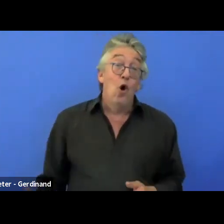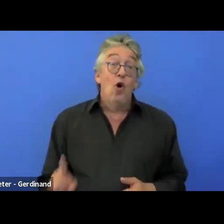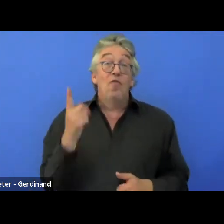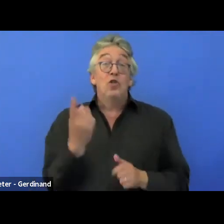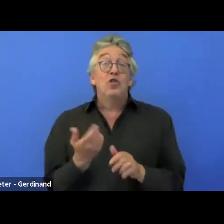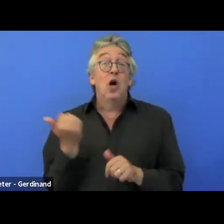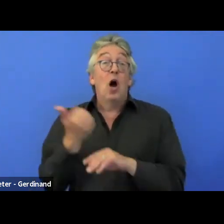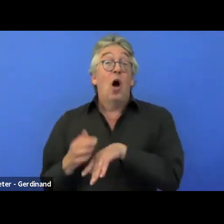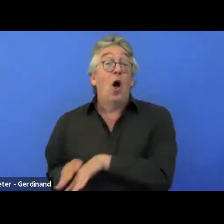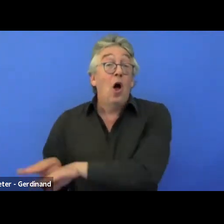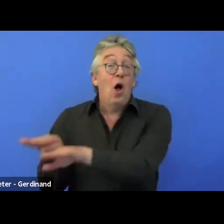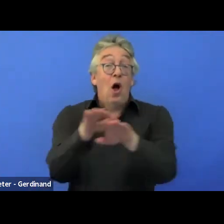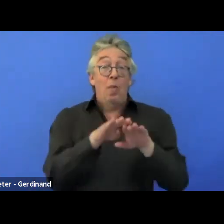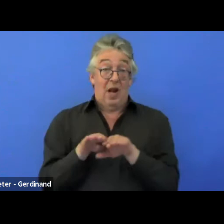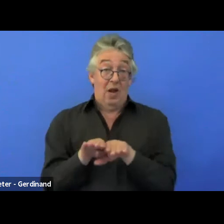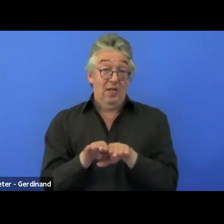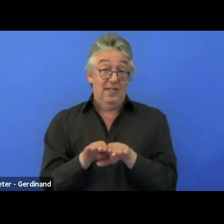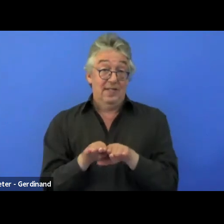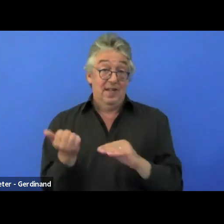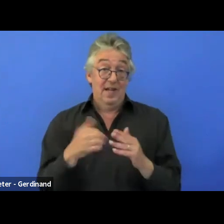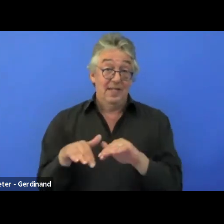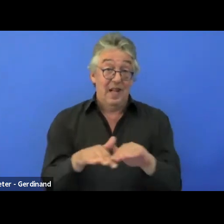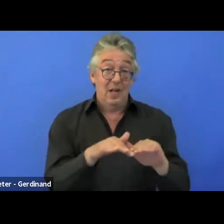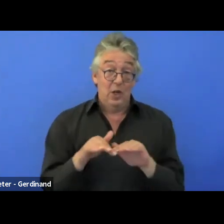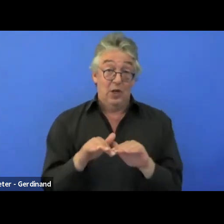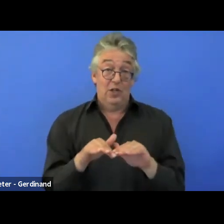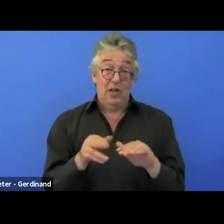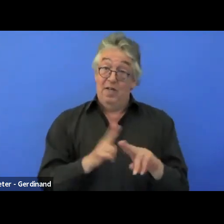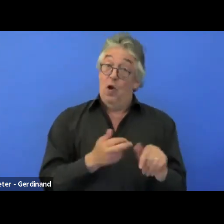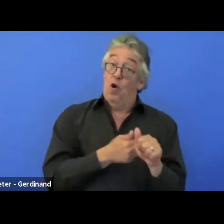providing presumption of conformity with the Web Accessibility Directive.